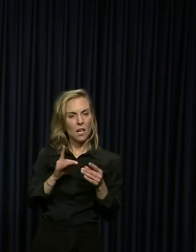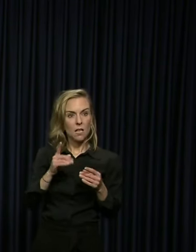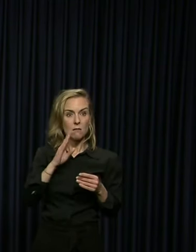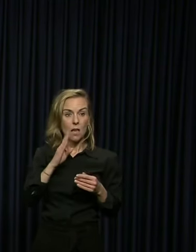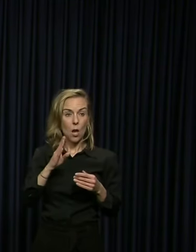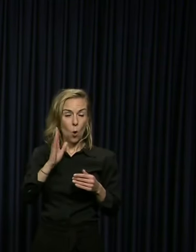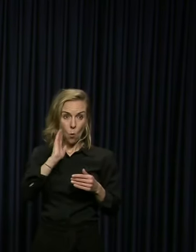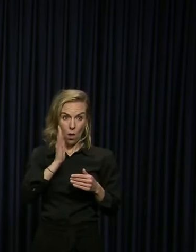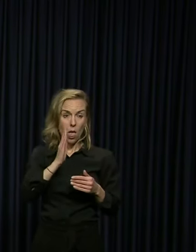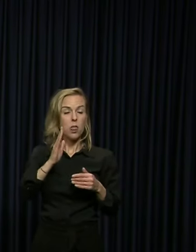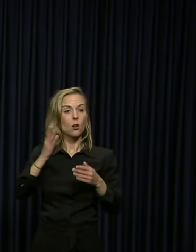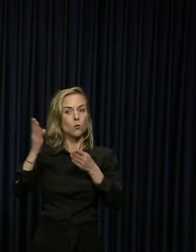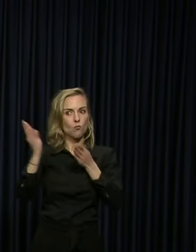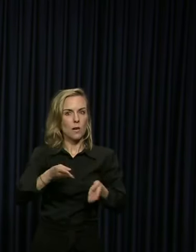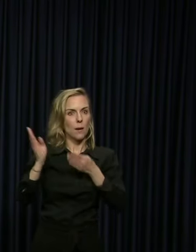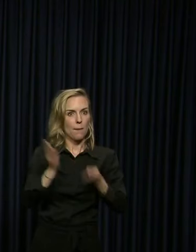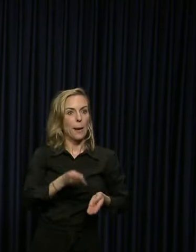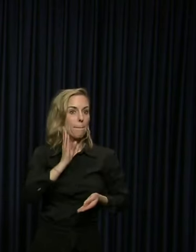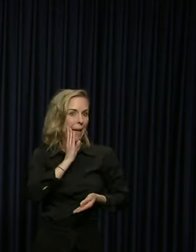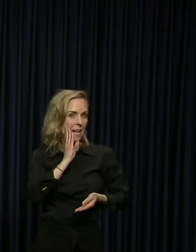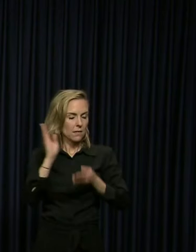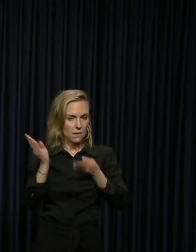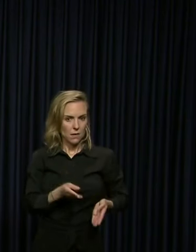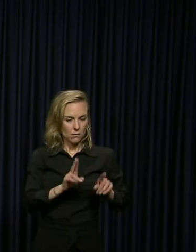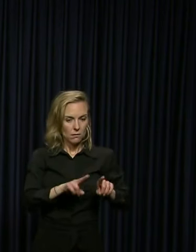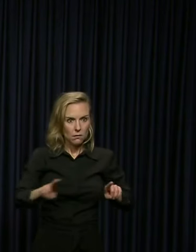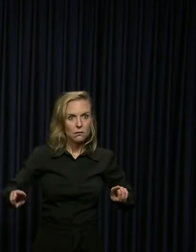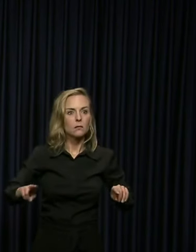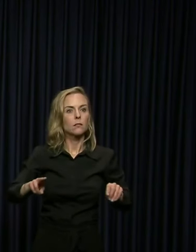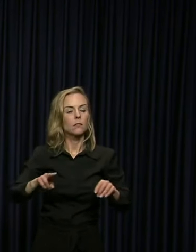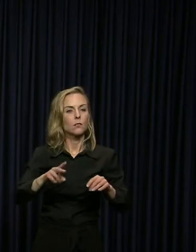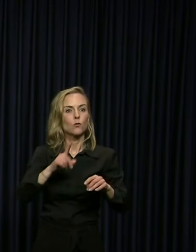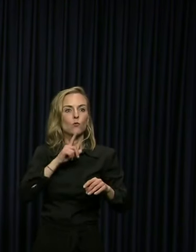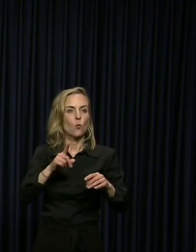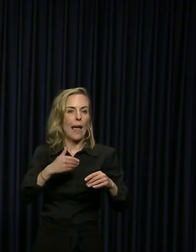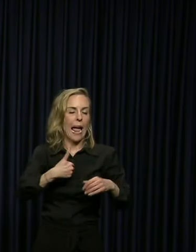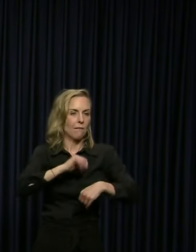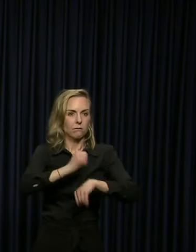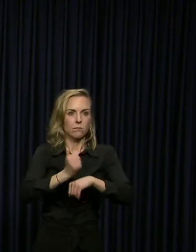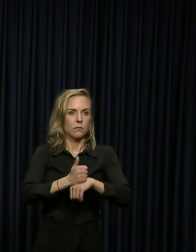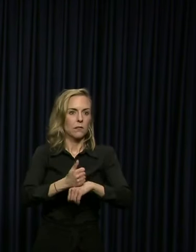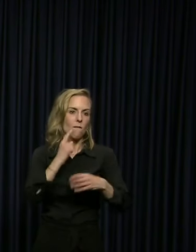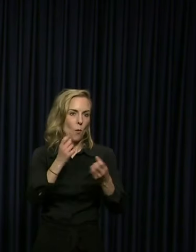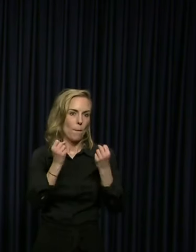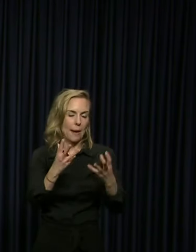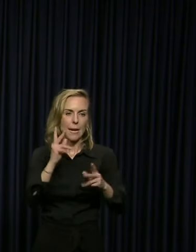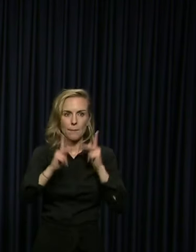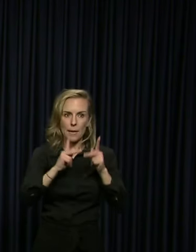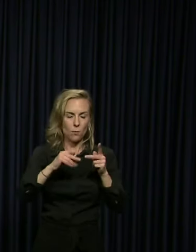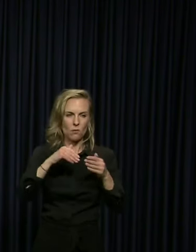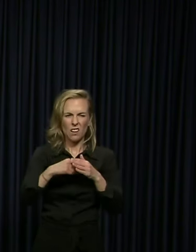IT'S ARON JORDAN.